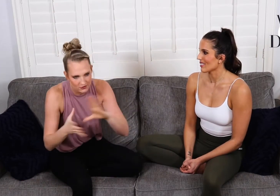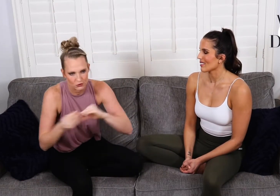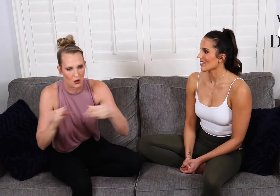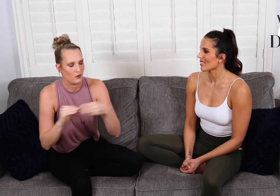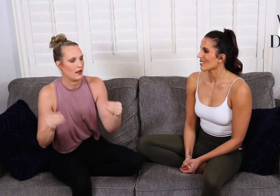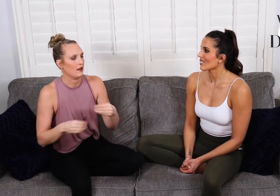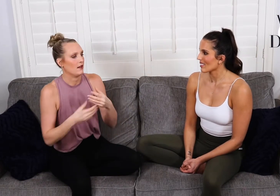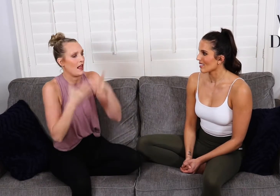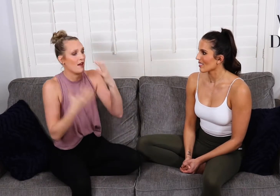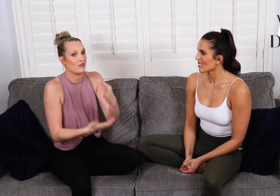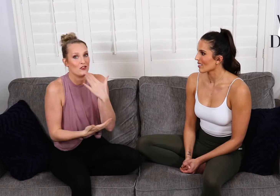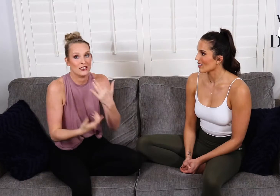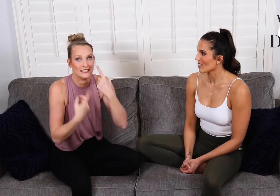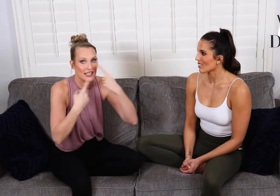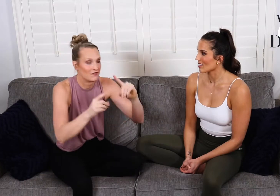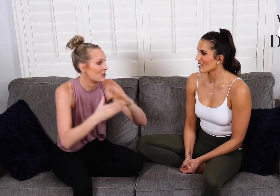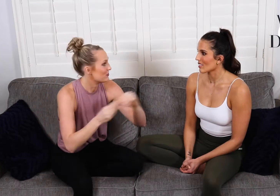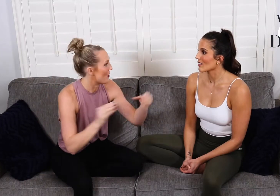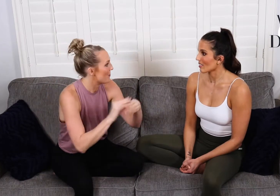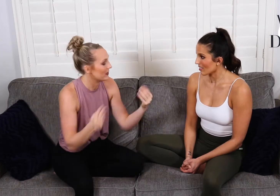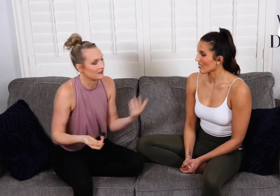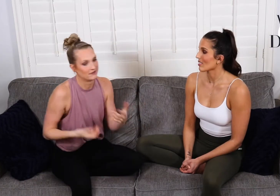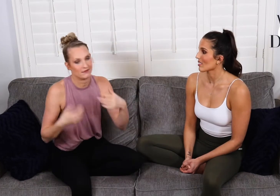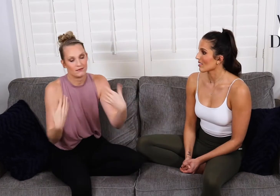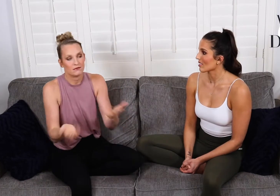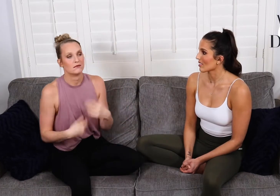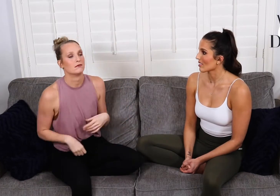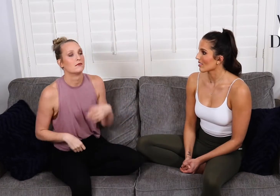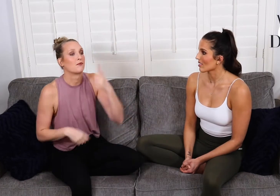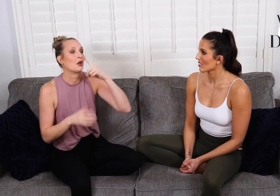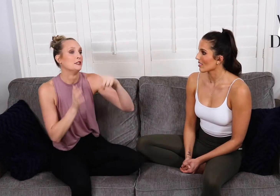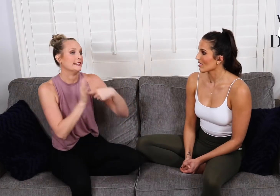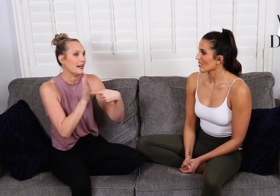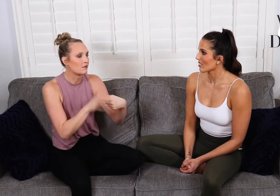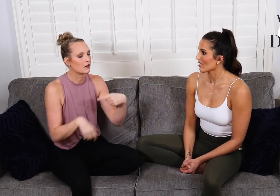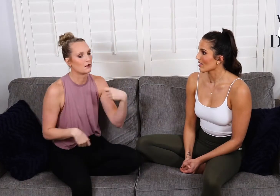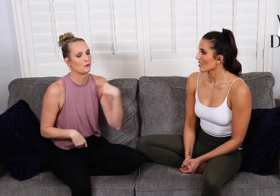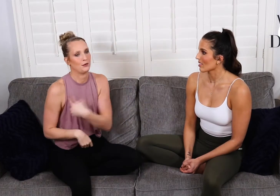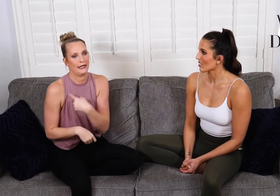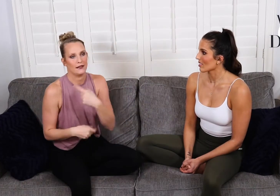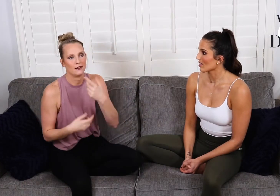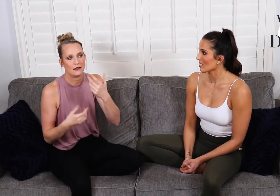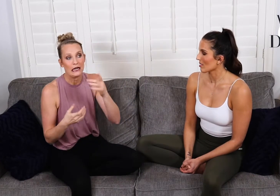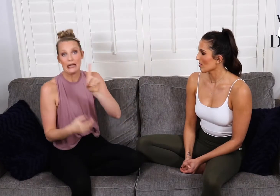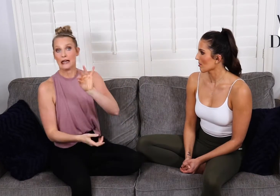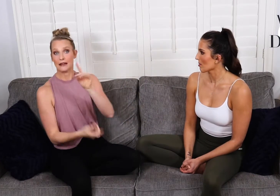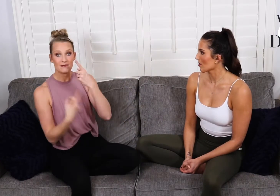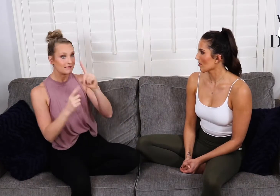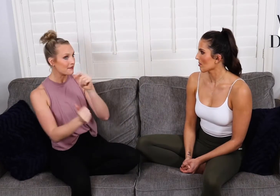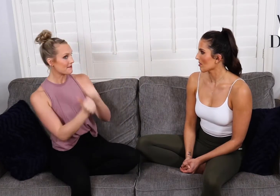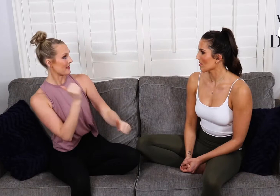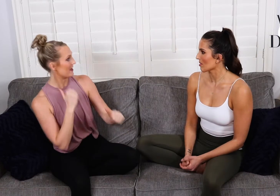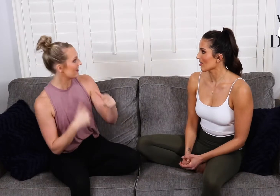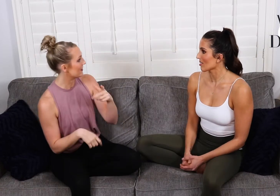a lot of crazy stories and a lot of great success stories. For example, we were able to successfully